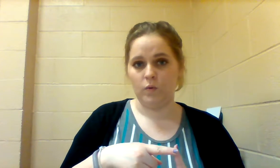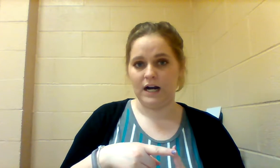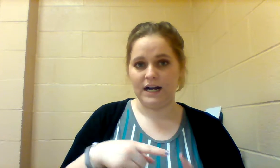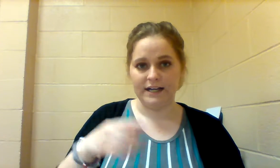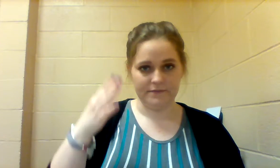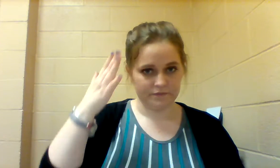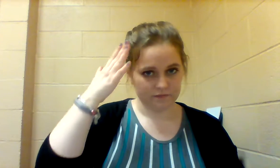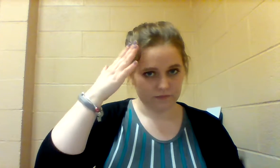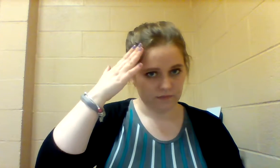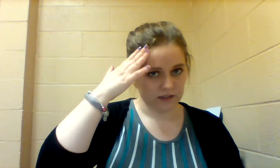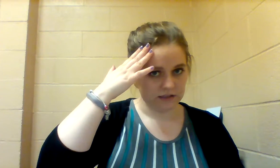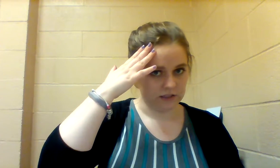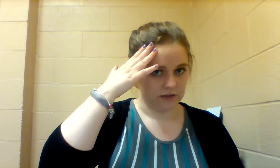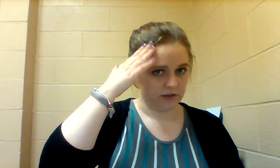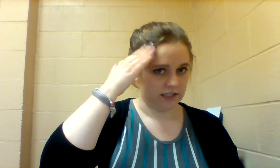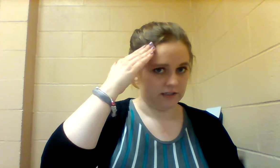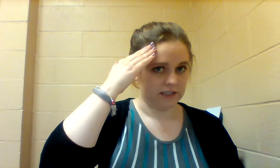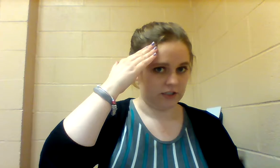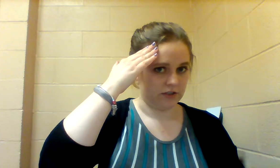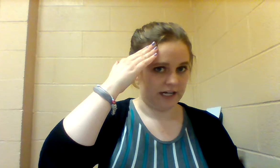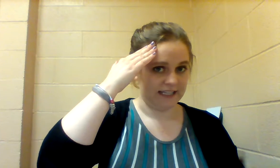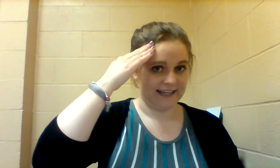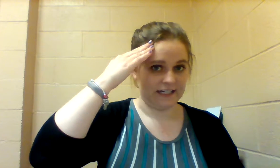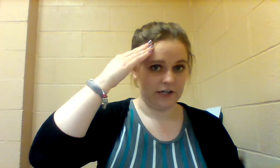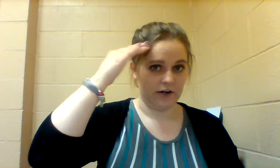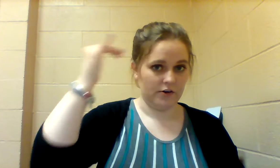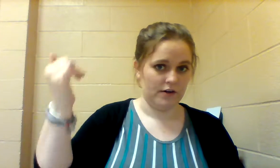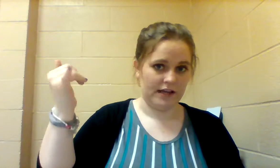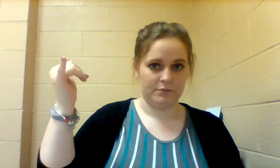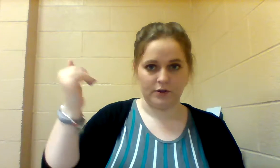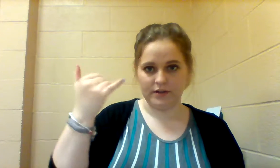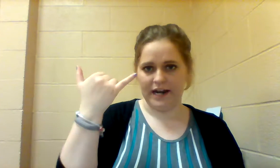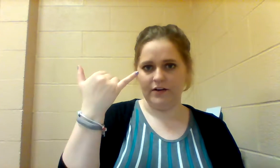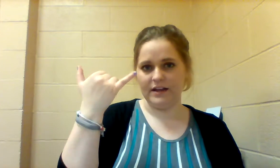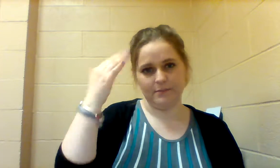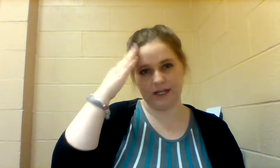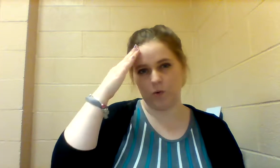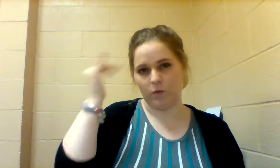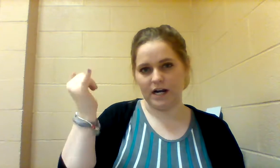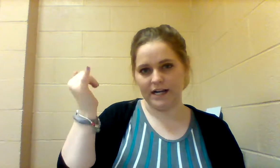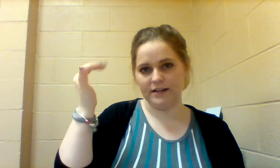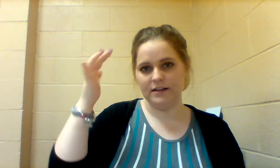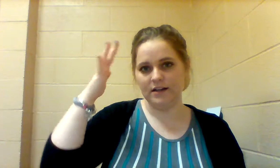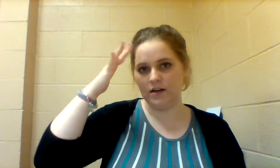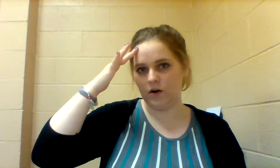WHY so you can touch your head like KNOW and pull it out and make a Y